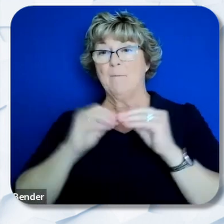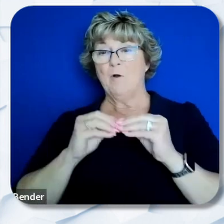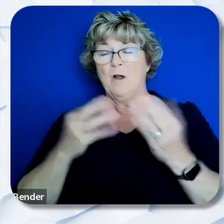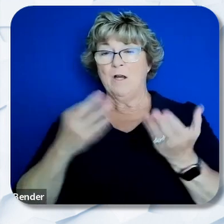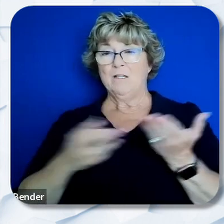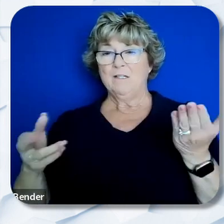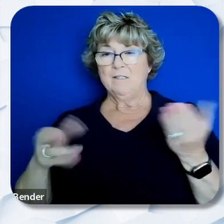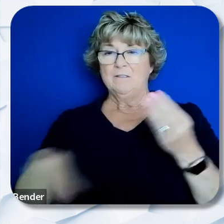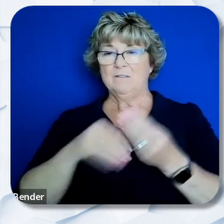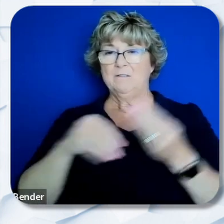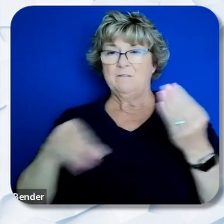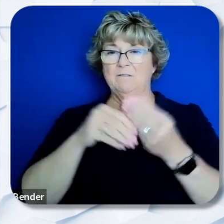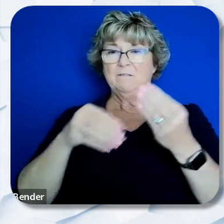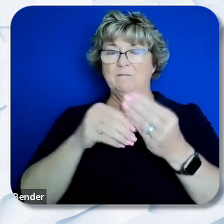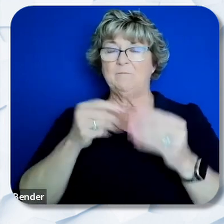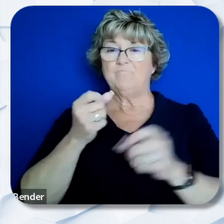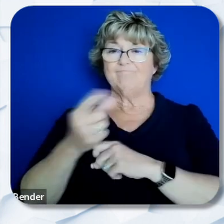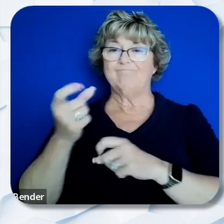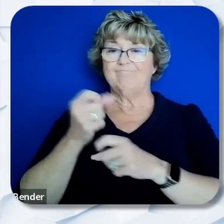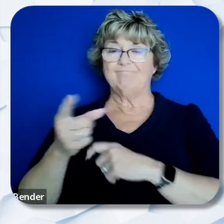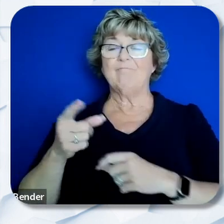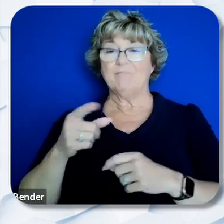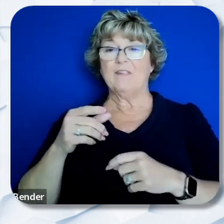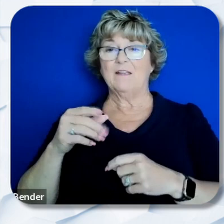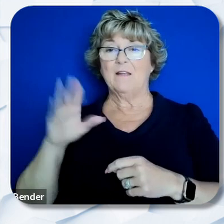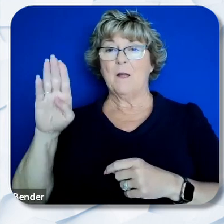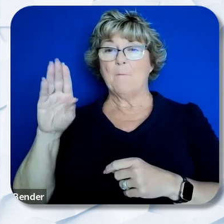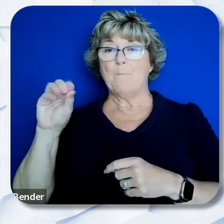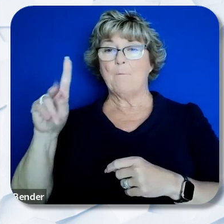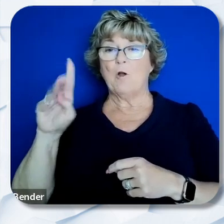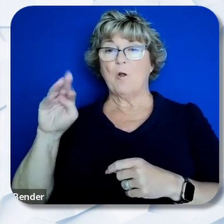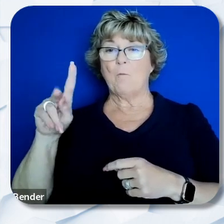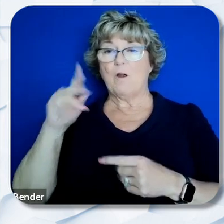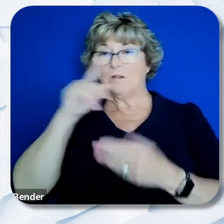for the year, And so keep that bookmark, that link, and check it as we move through this